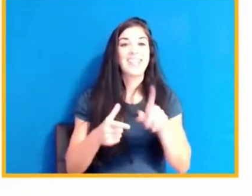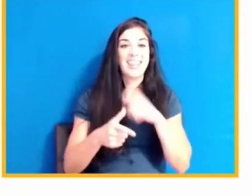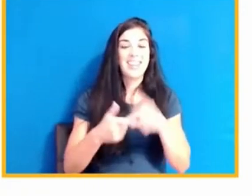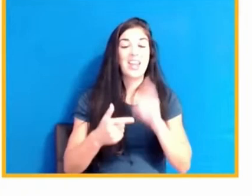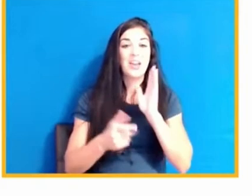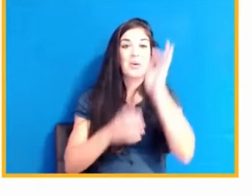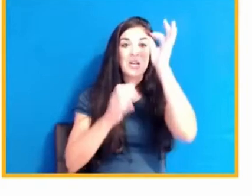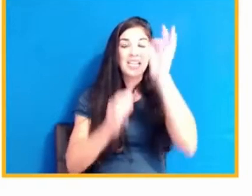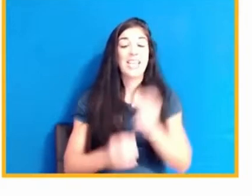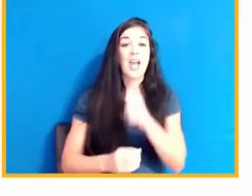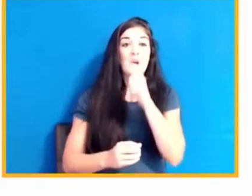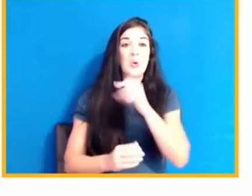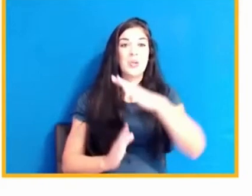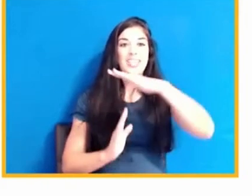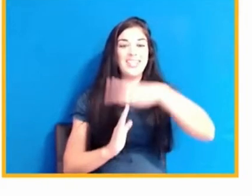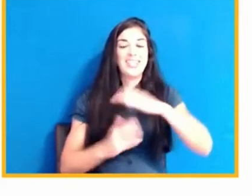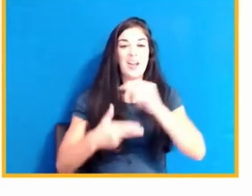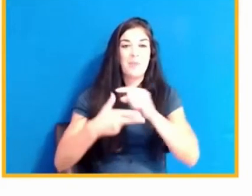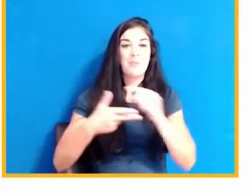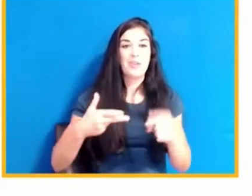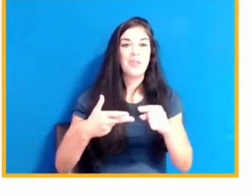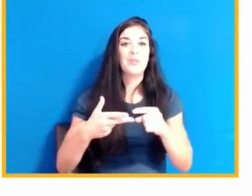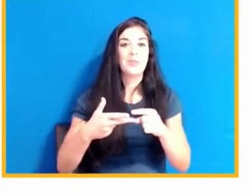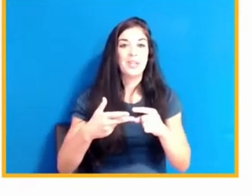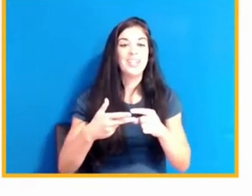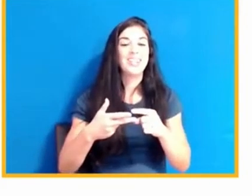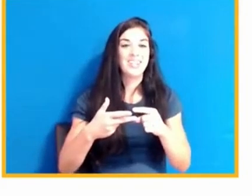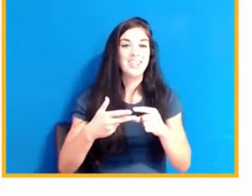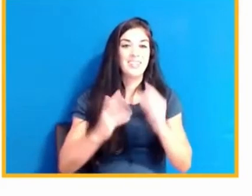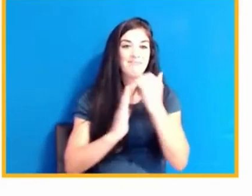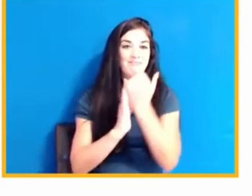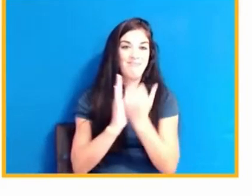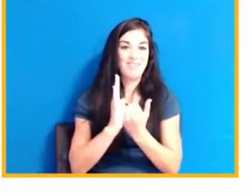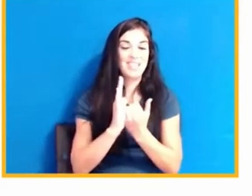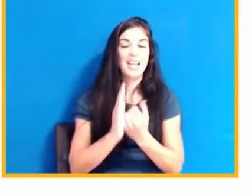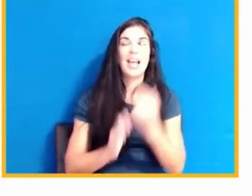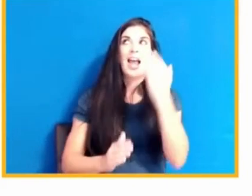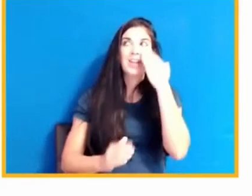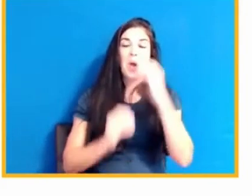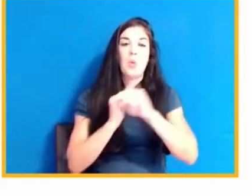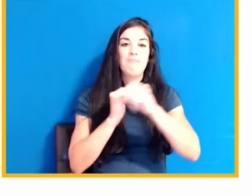year's top three placements are. Now I know I've done quite a bit of talking and all of you out there are